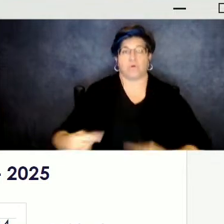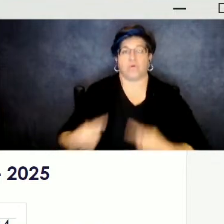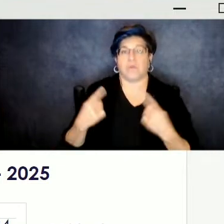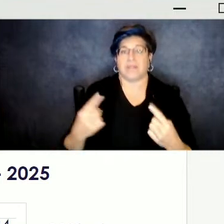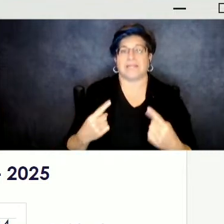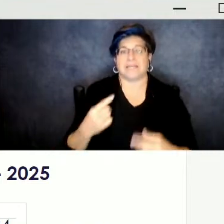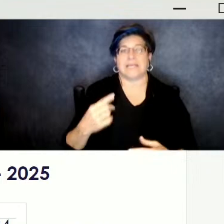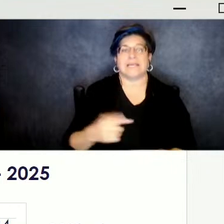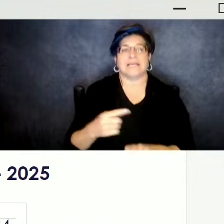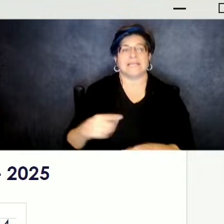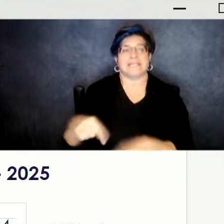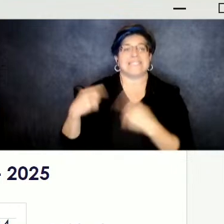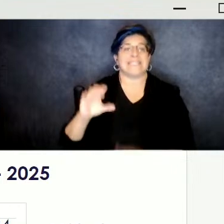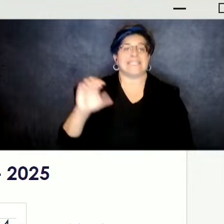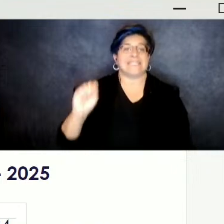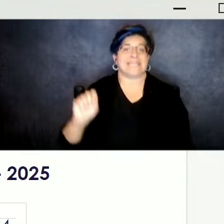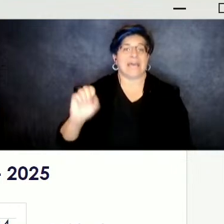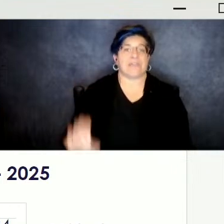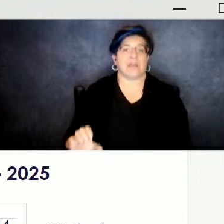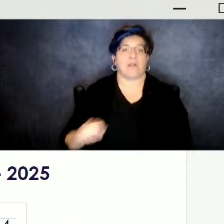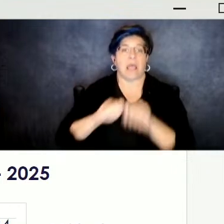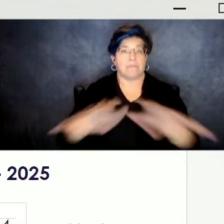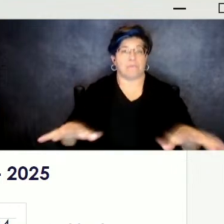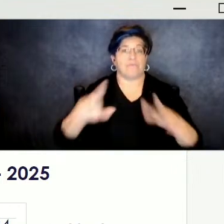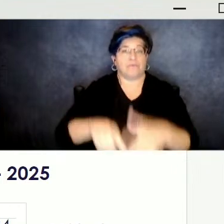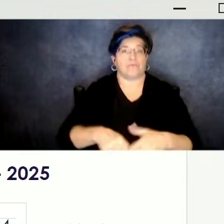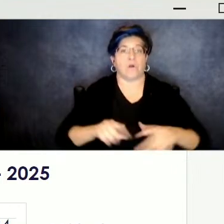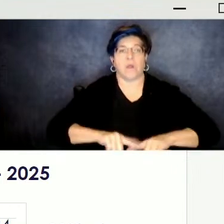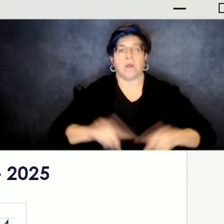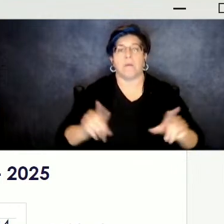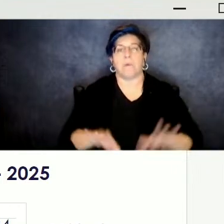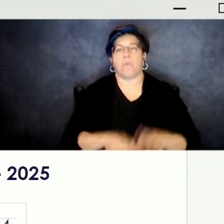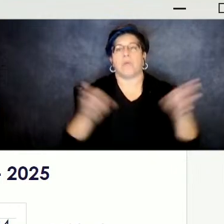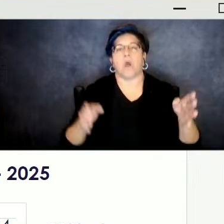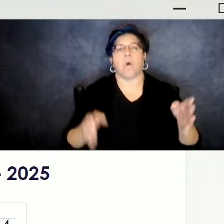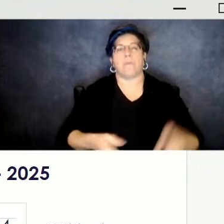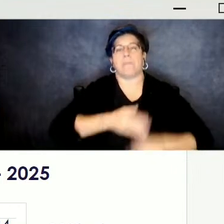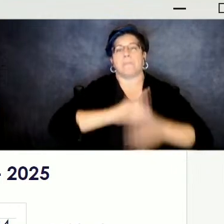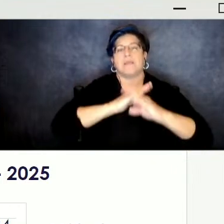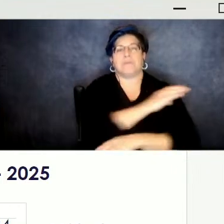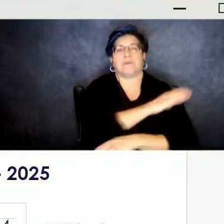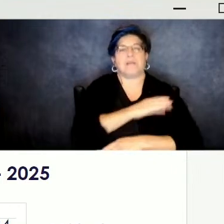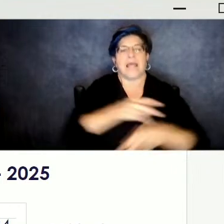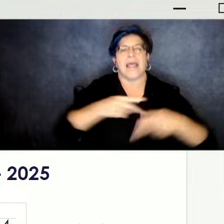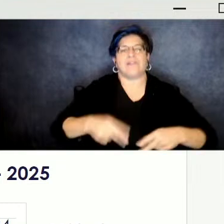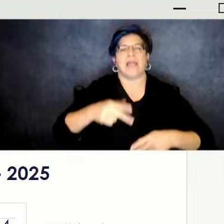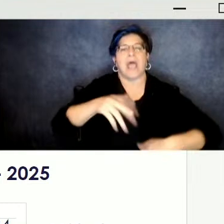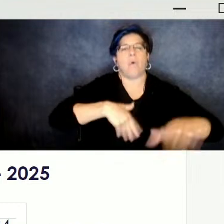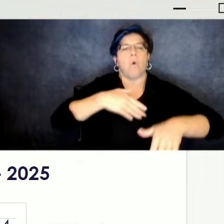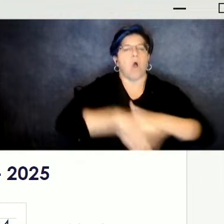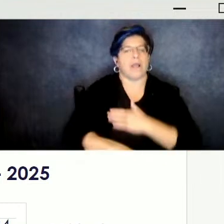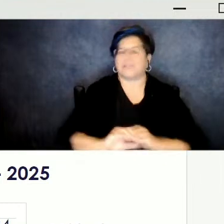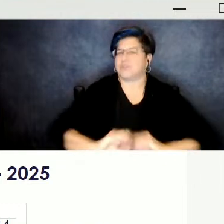WE HAVE BEEN COMMUNICATING SINCE THE SOUTH CAROLINA